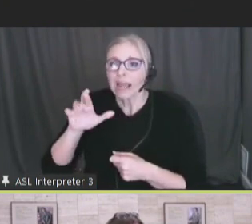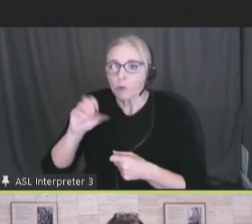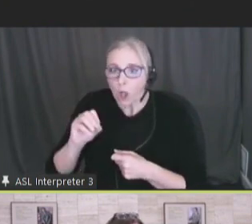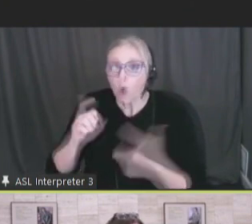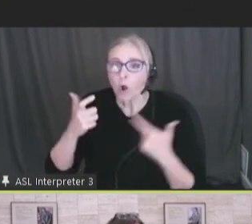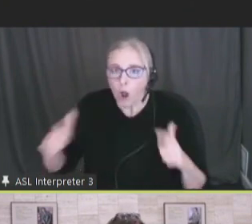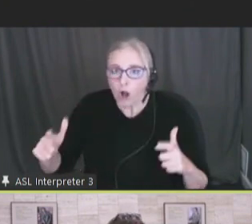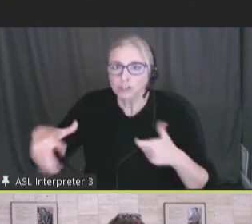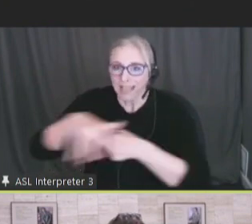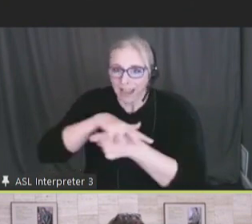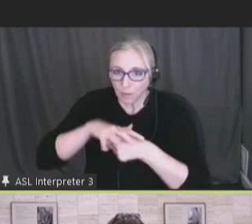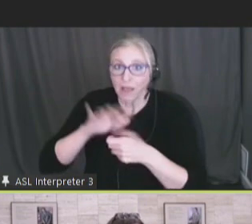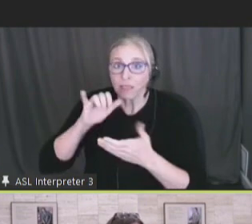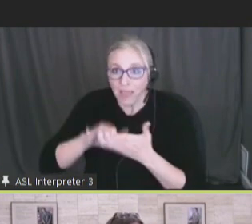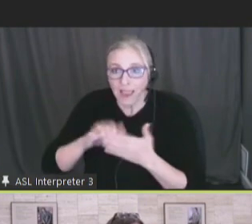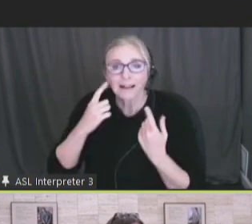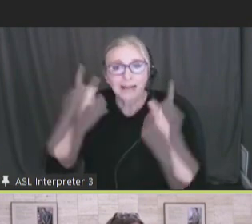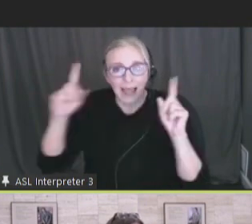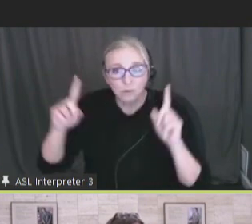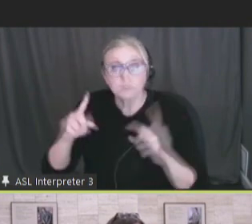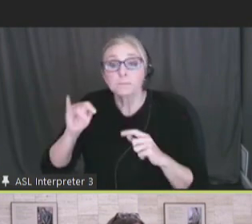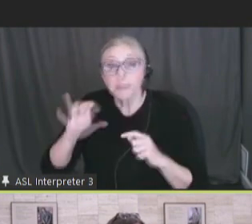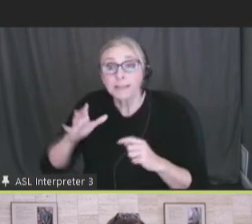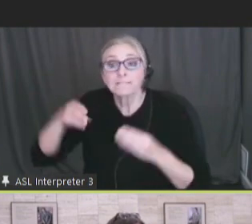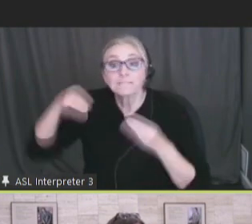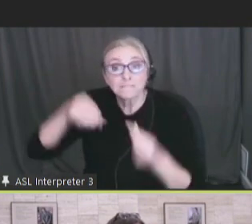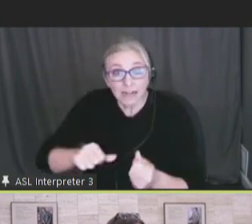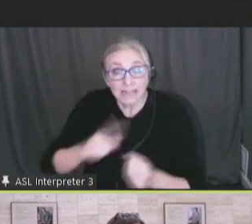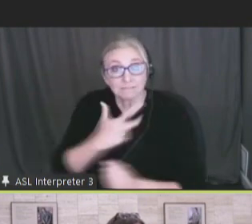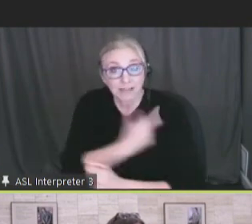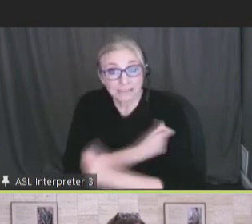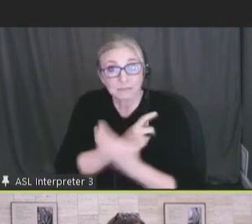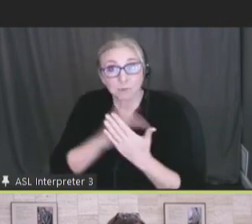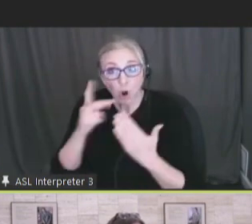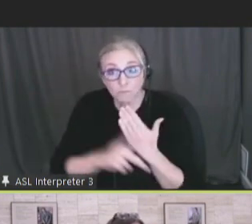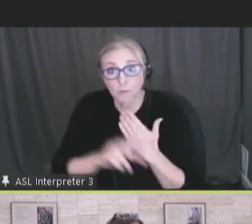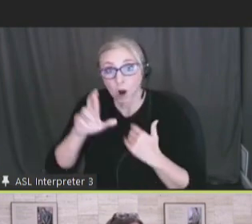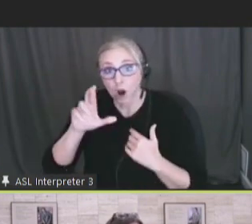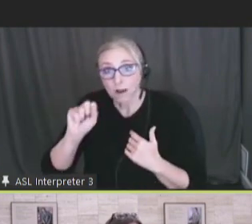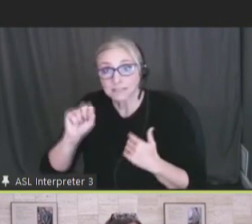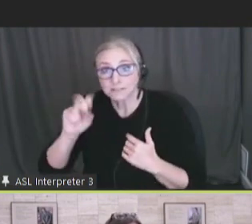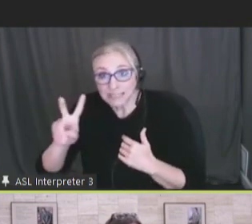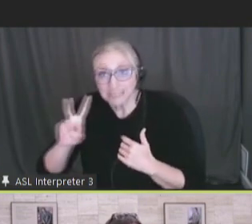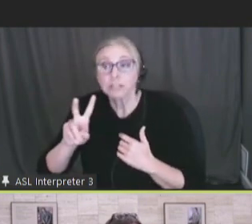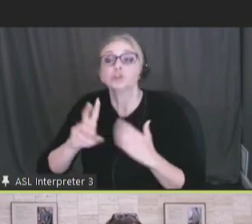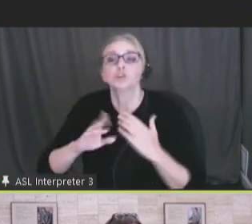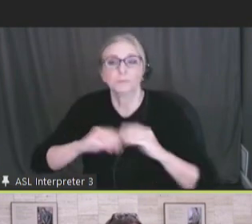which has announced a publicly funded vaccination program for RSV to be launched this fall for